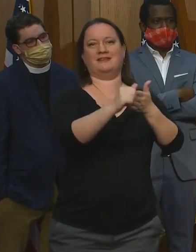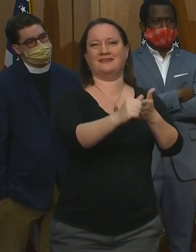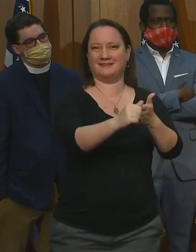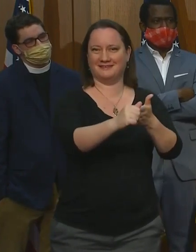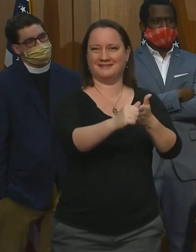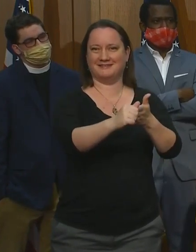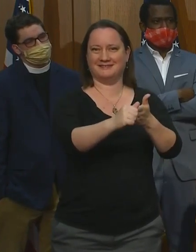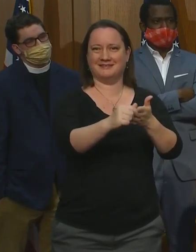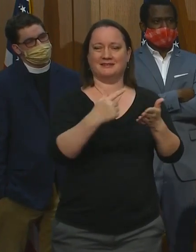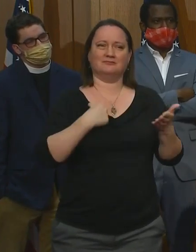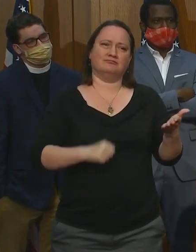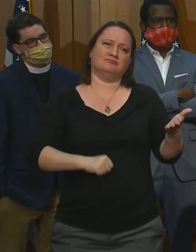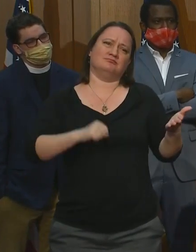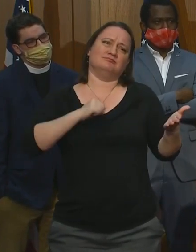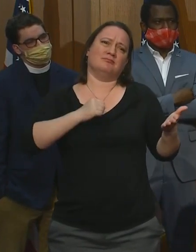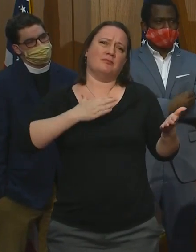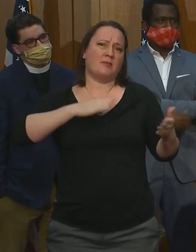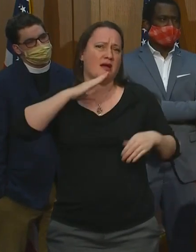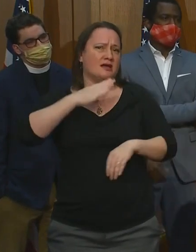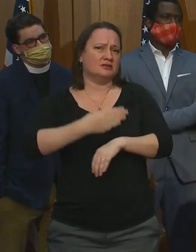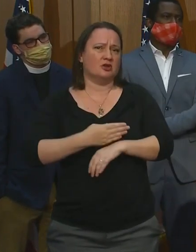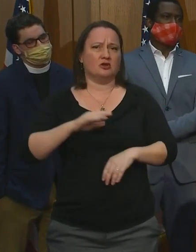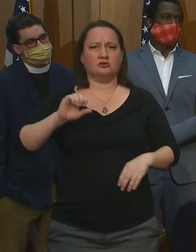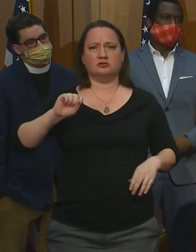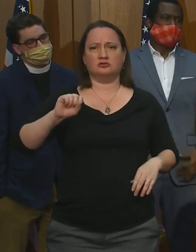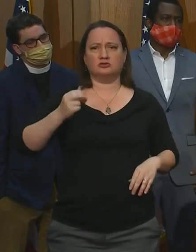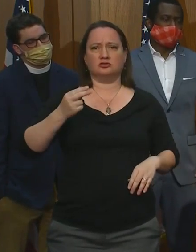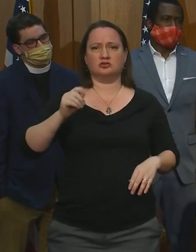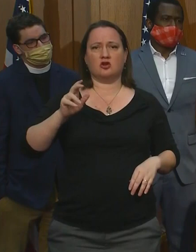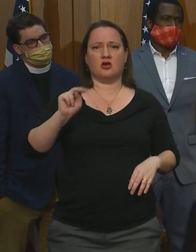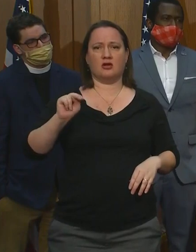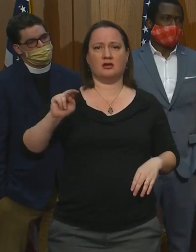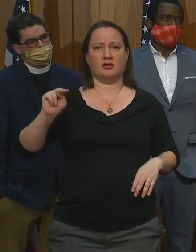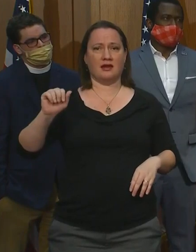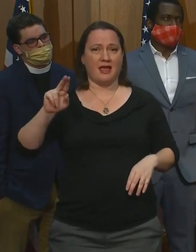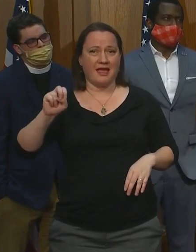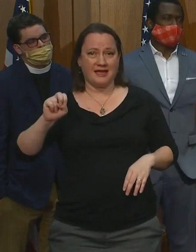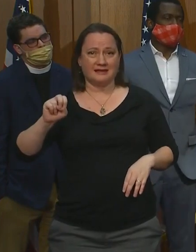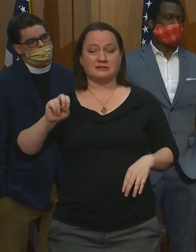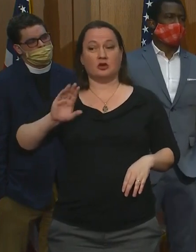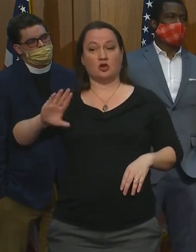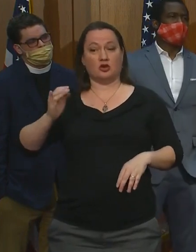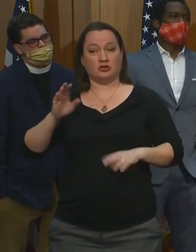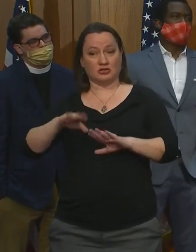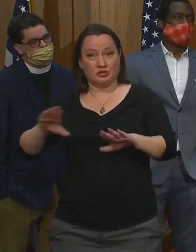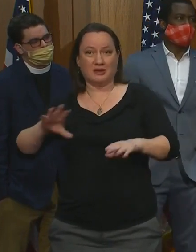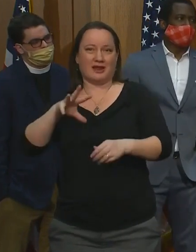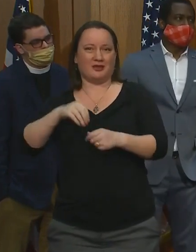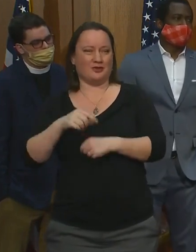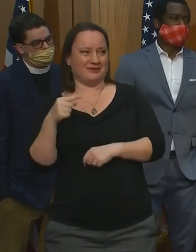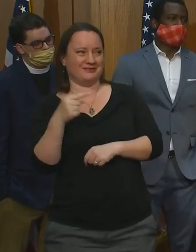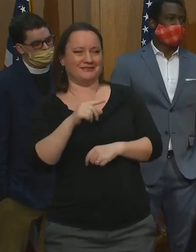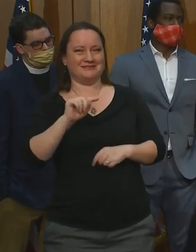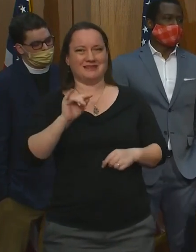LEADING US. AND I'M SO PROUD OF